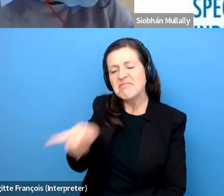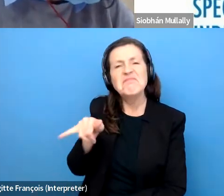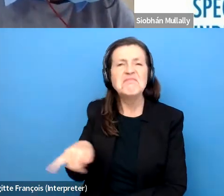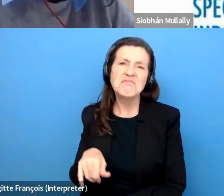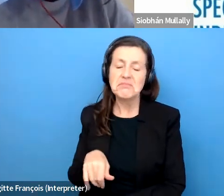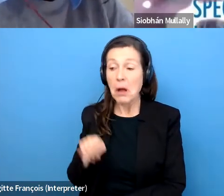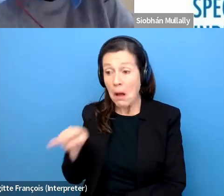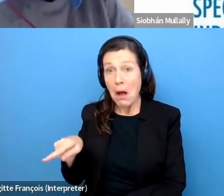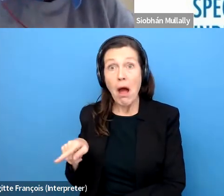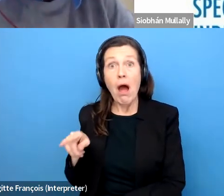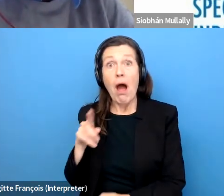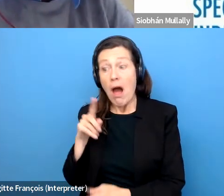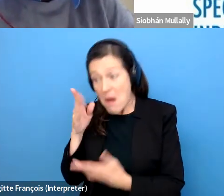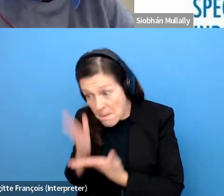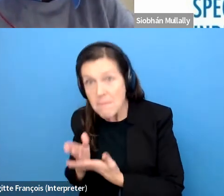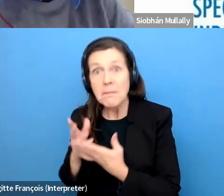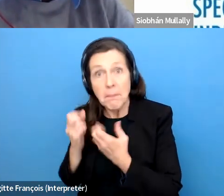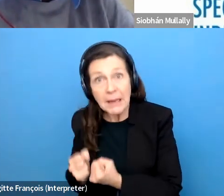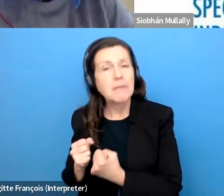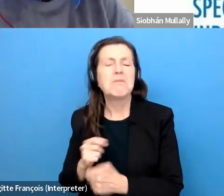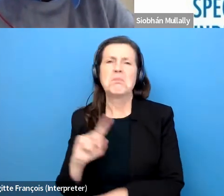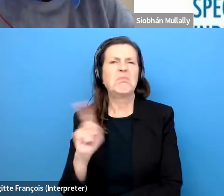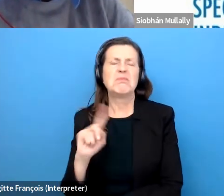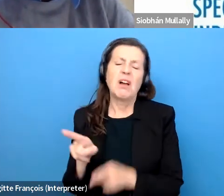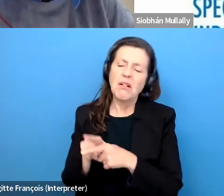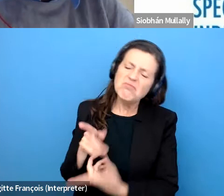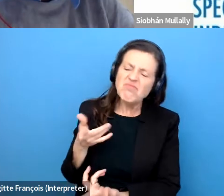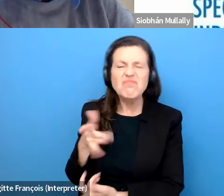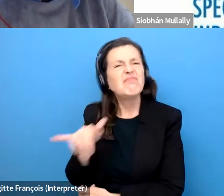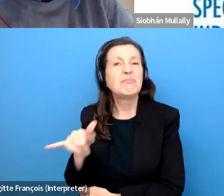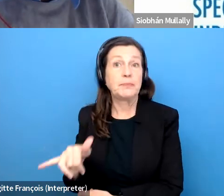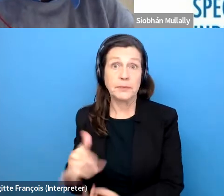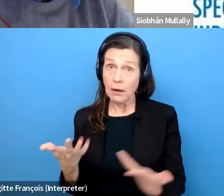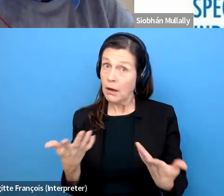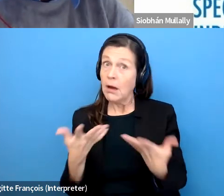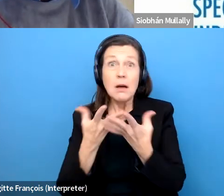And that is an extra burden, because victims often face this problem